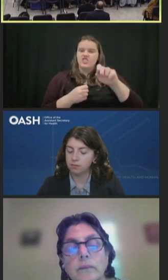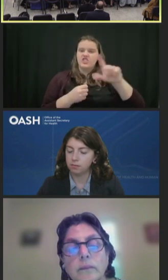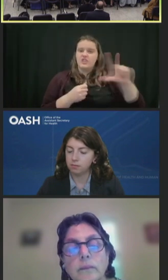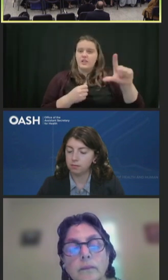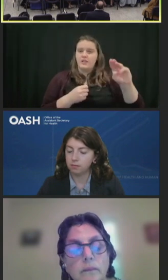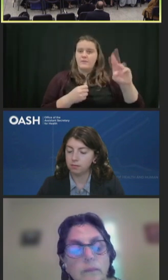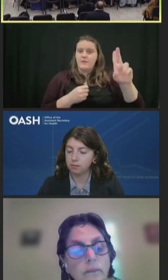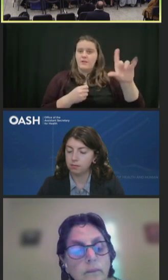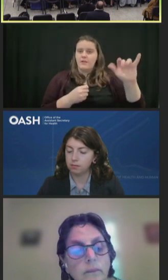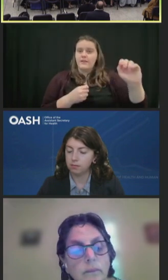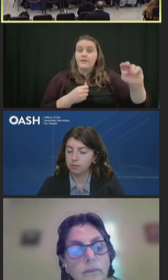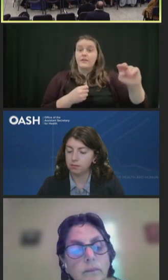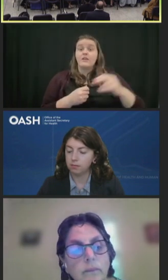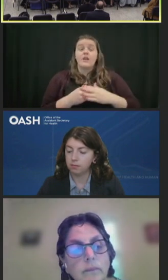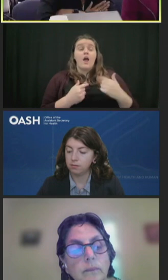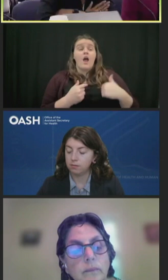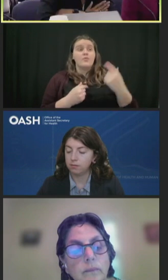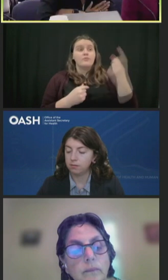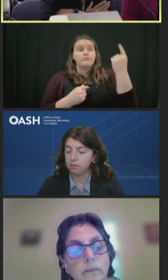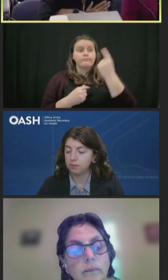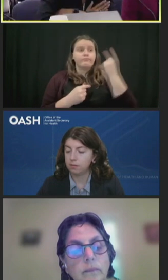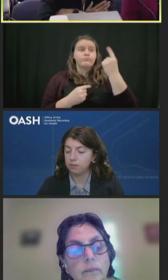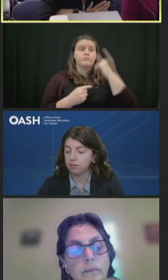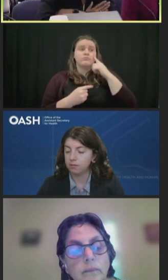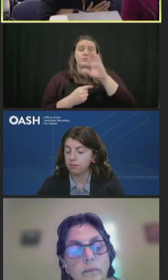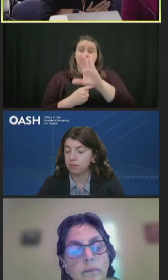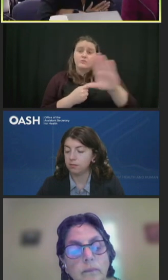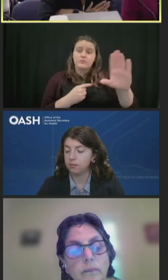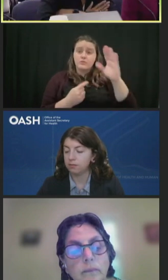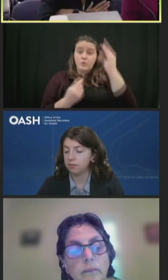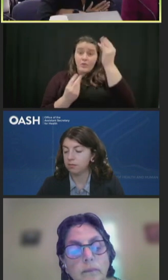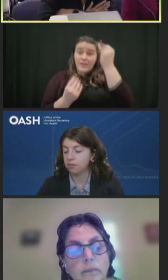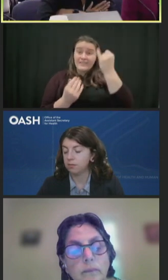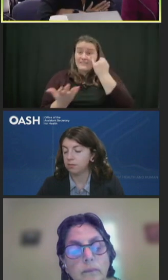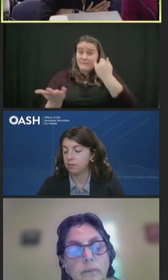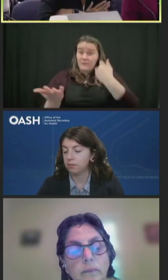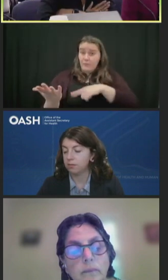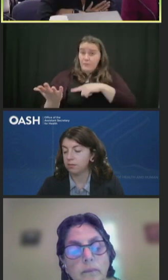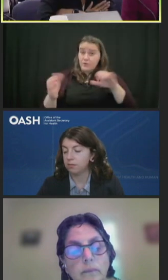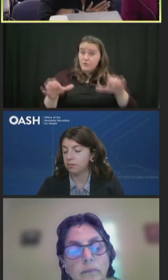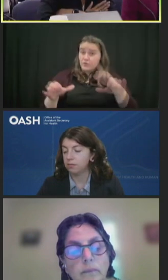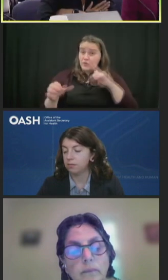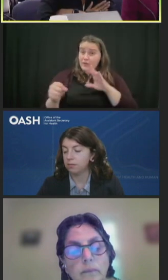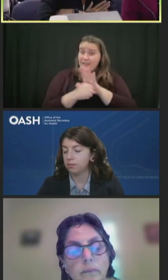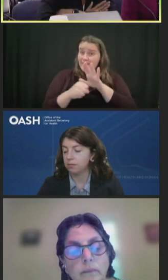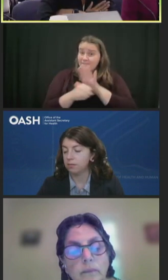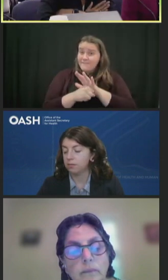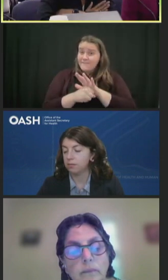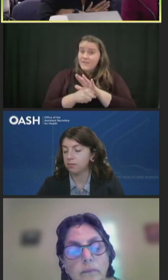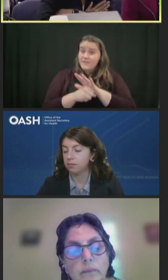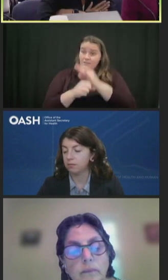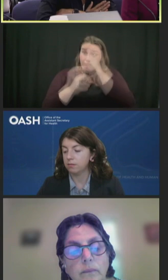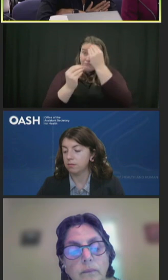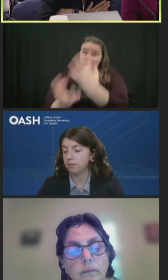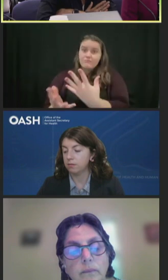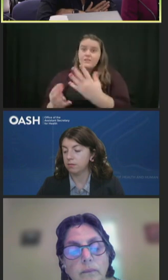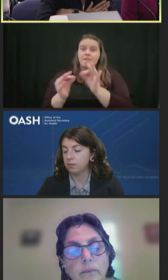about whether or not we're doing enough to convey the importance of vaccination,